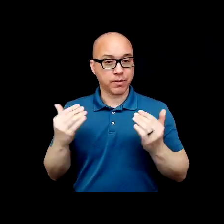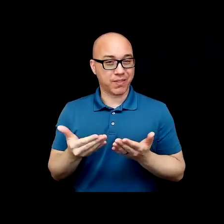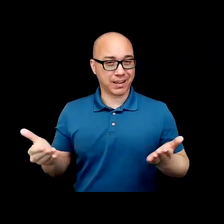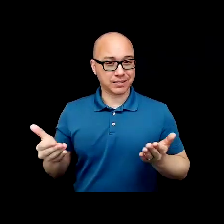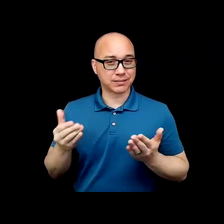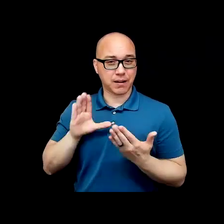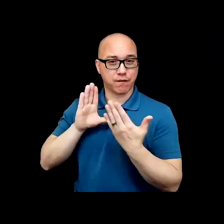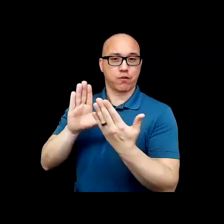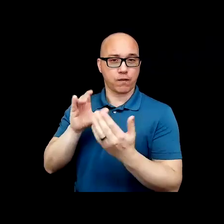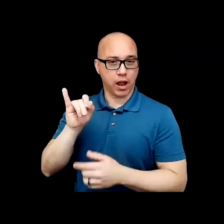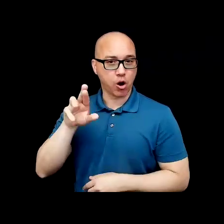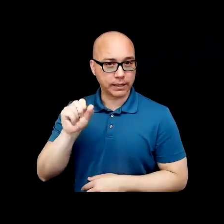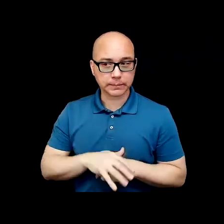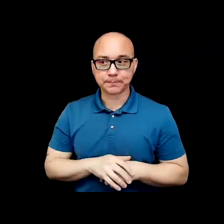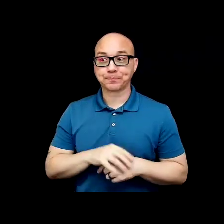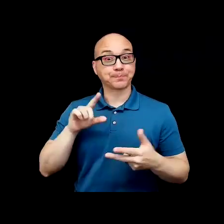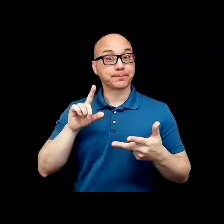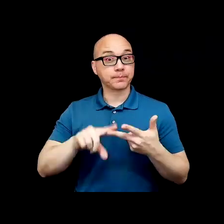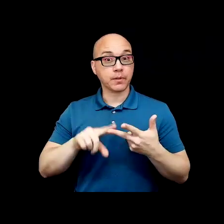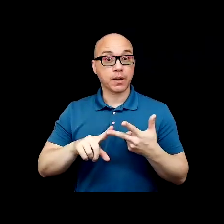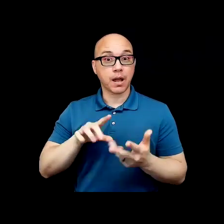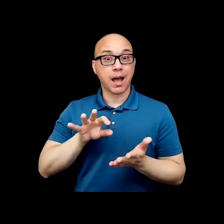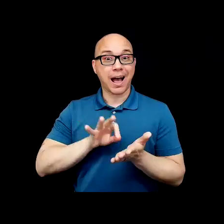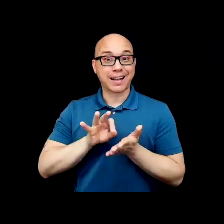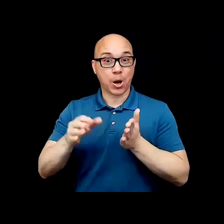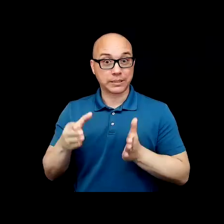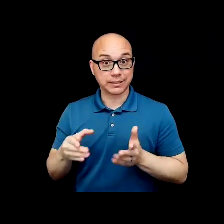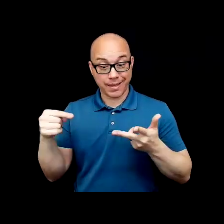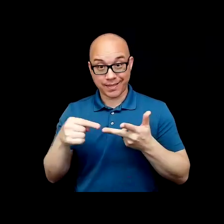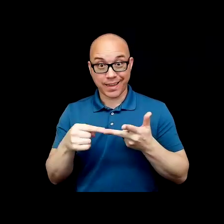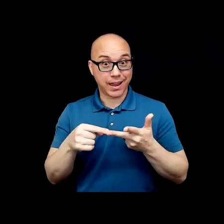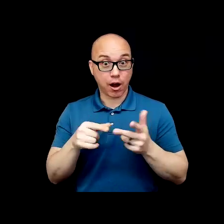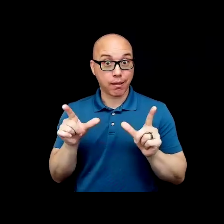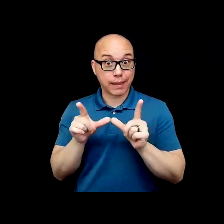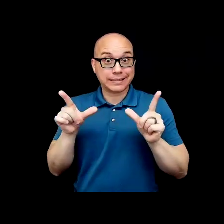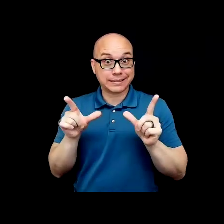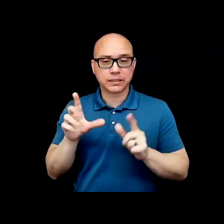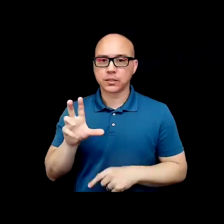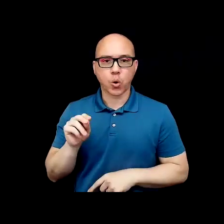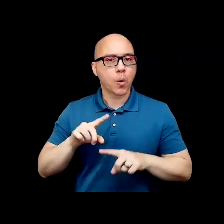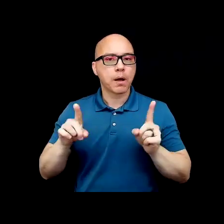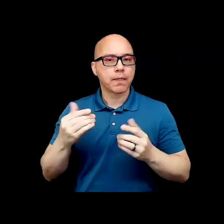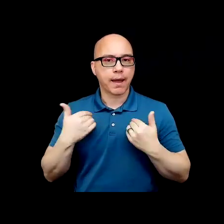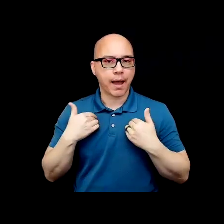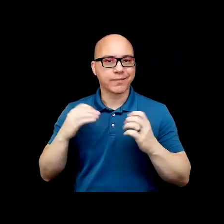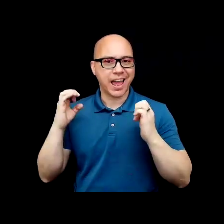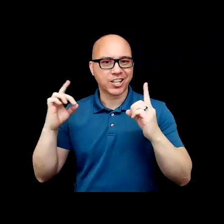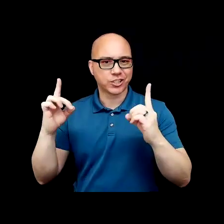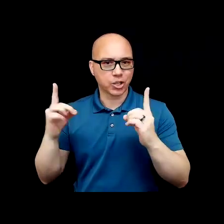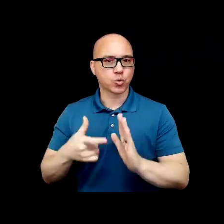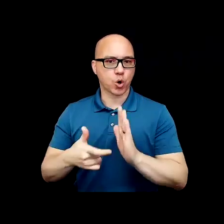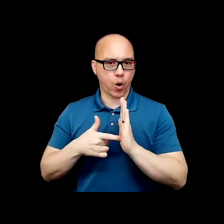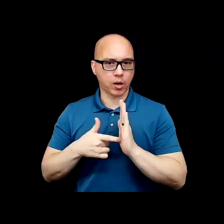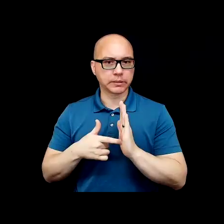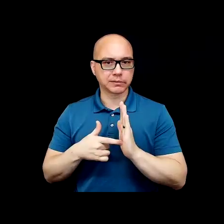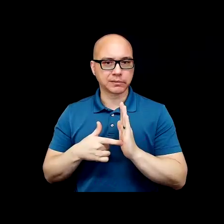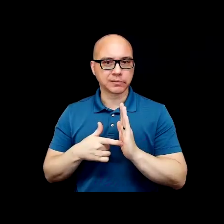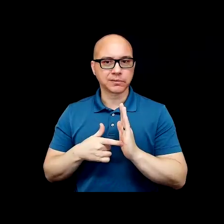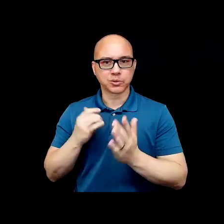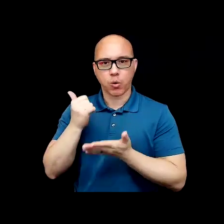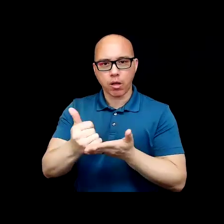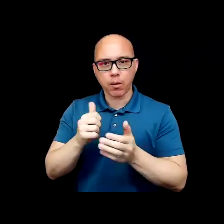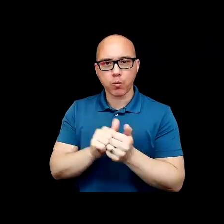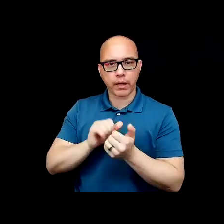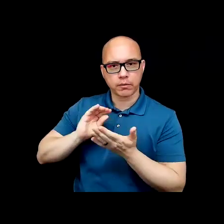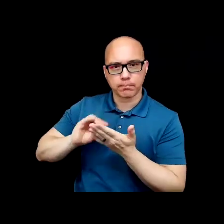Then you have accountants. They are not licensed but have the financial credits to help you with bookkeeping and accounting.